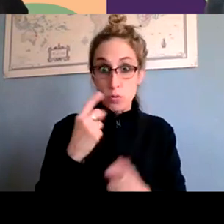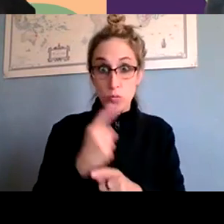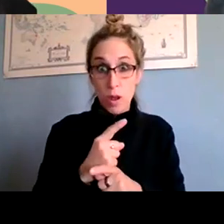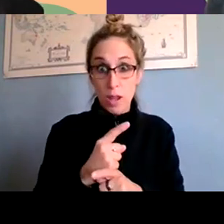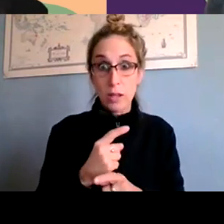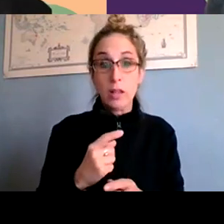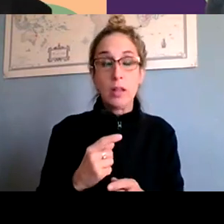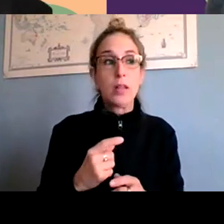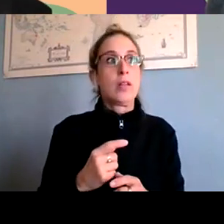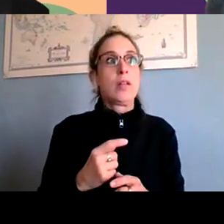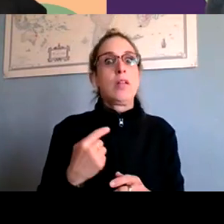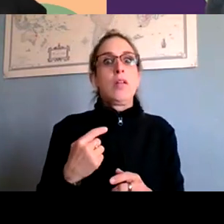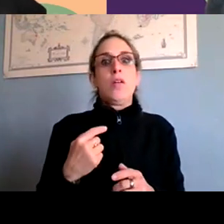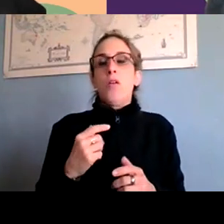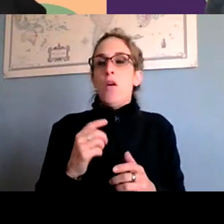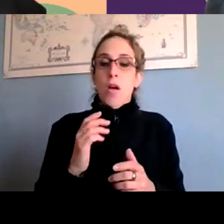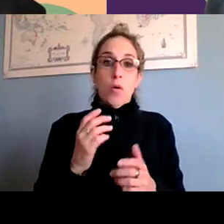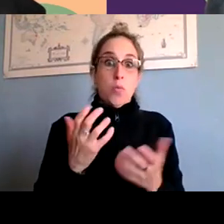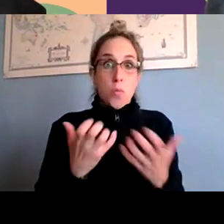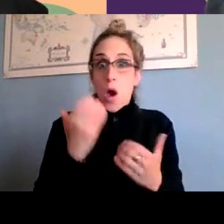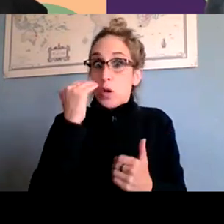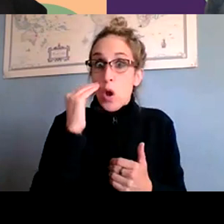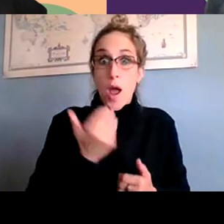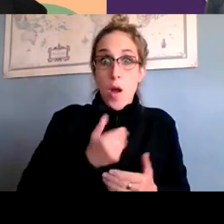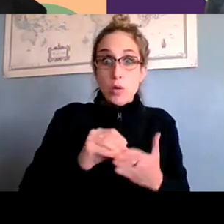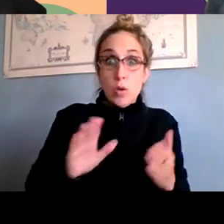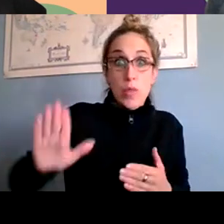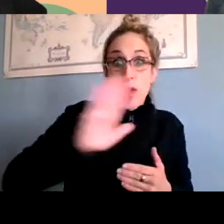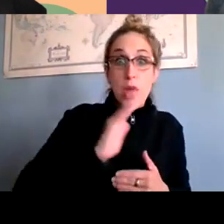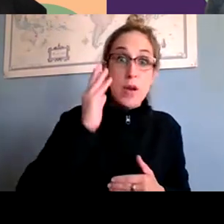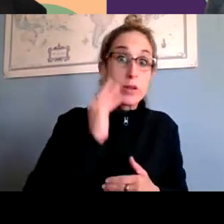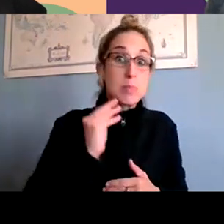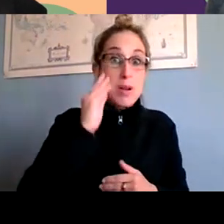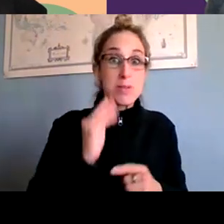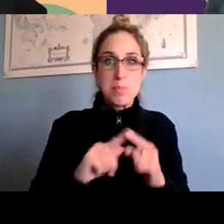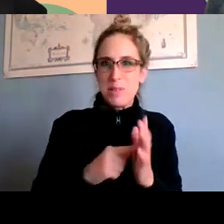Kyle Livie (he/him/his): We desperately want to know what our student experiences are but we create an environment where it's almost impossible for them to tell their stories.